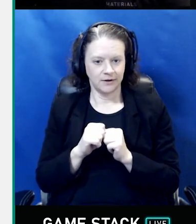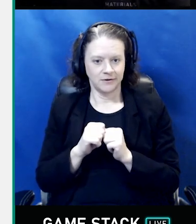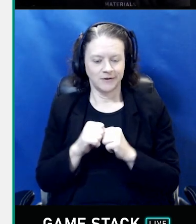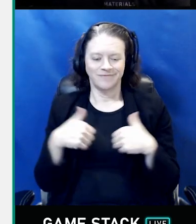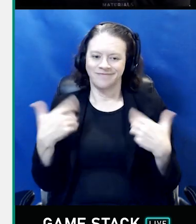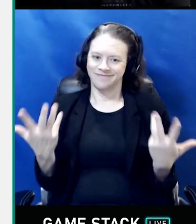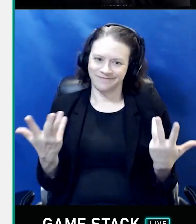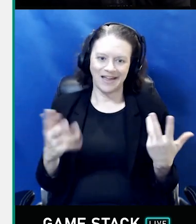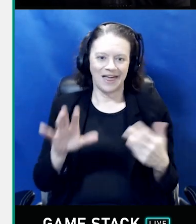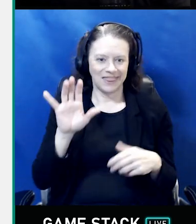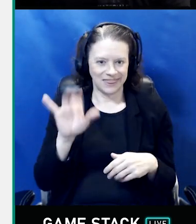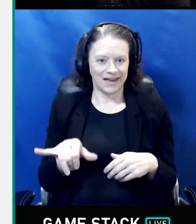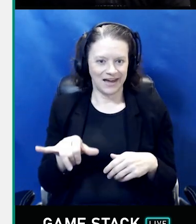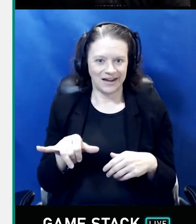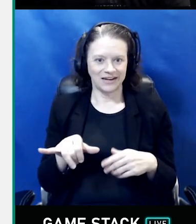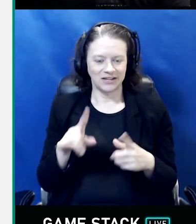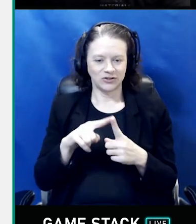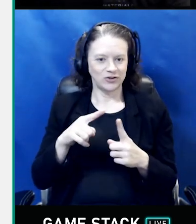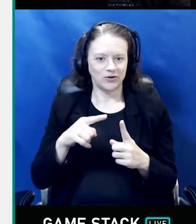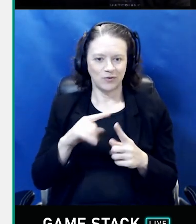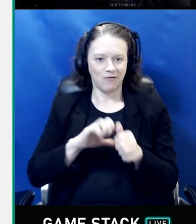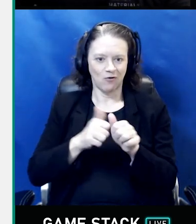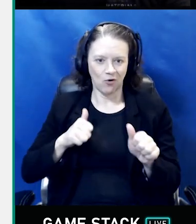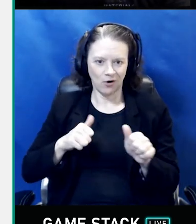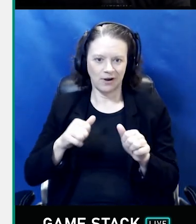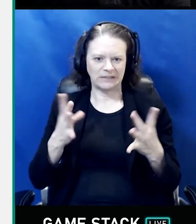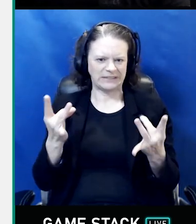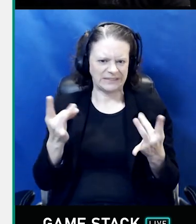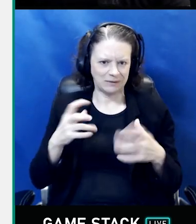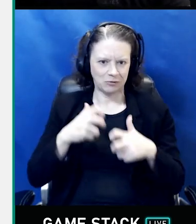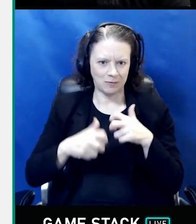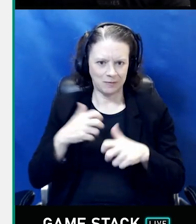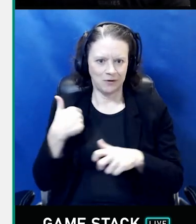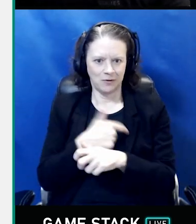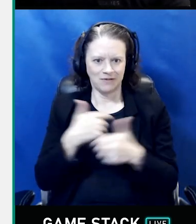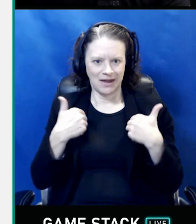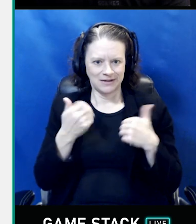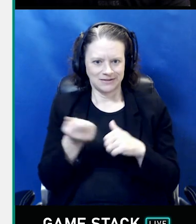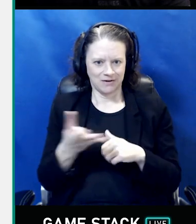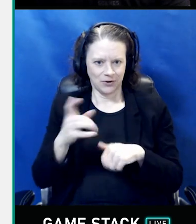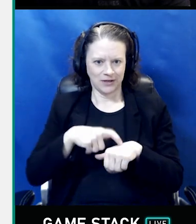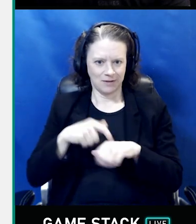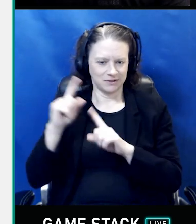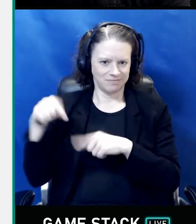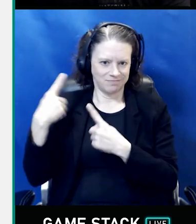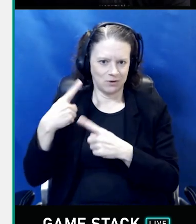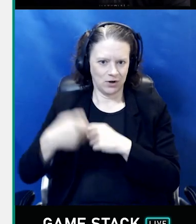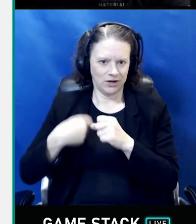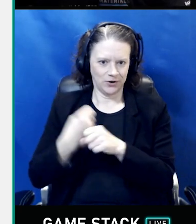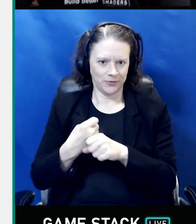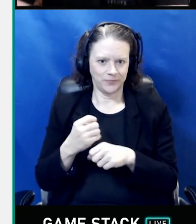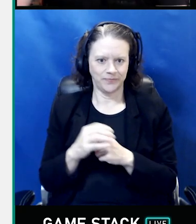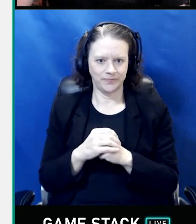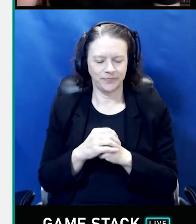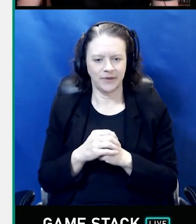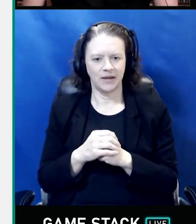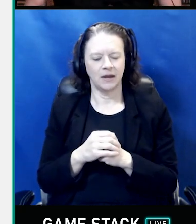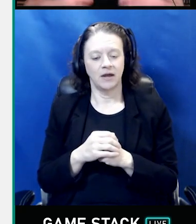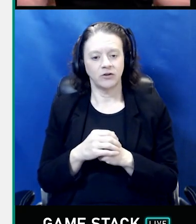this is to get around a dicey problem that we have run into several times over the last year. So first of all, a bit of a refresher, lanes and quads.